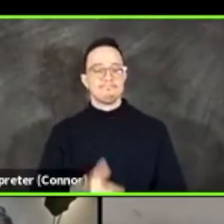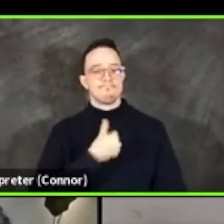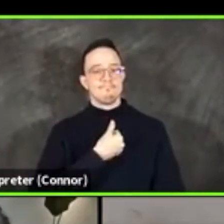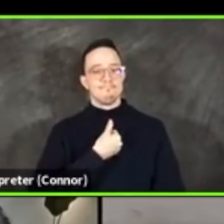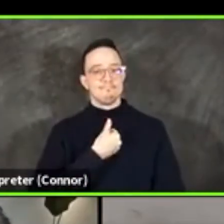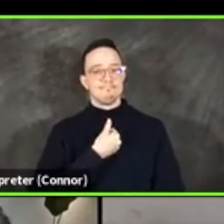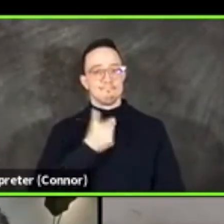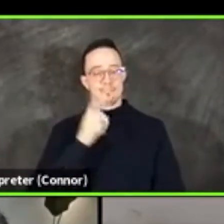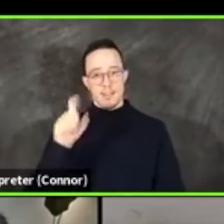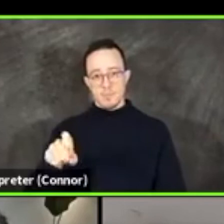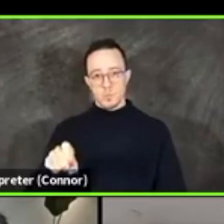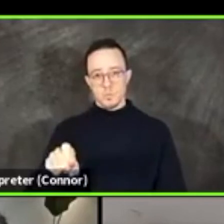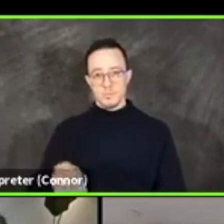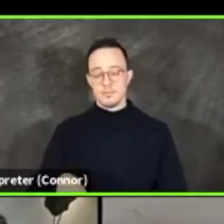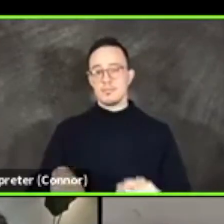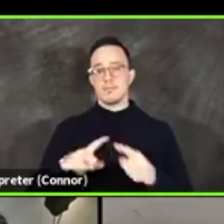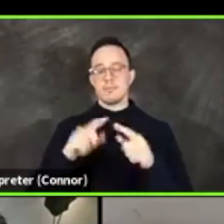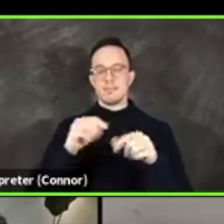I THINK WITHIN THE STAFF WE HOLD EACH OTHER ACCOUNTABLE